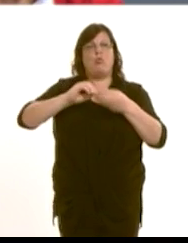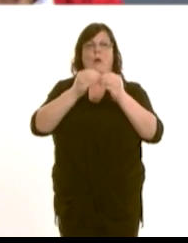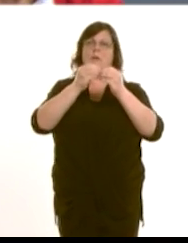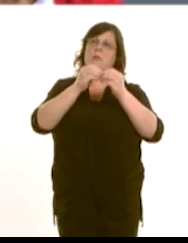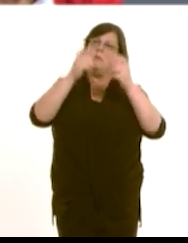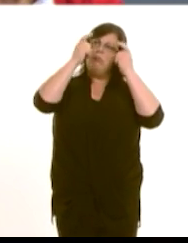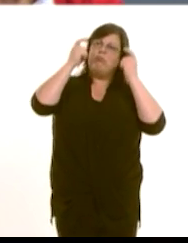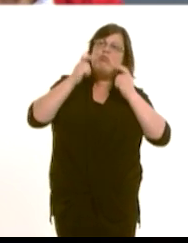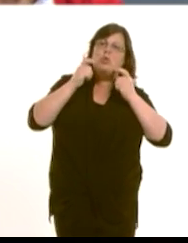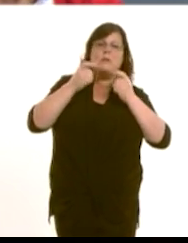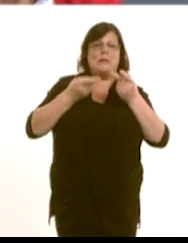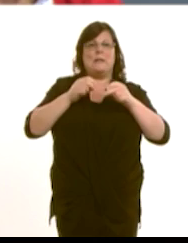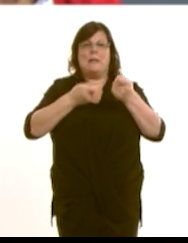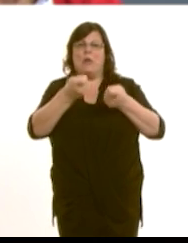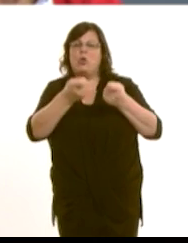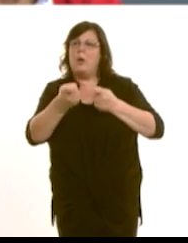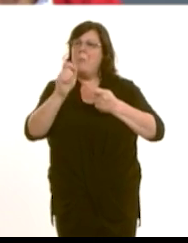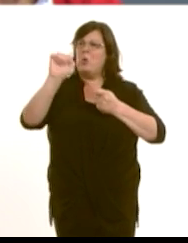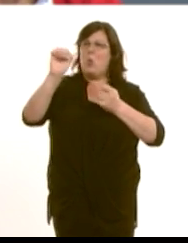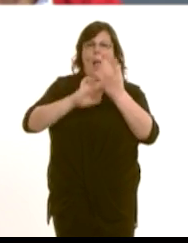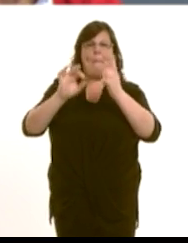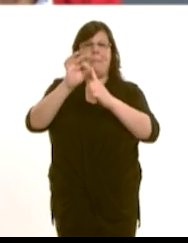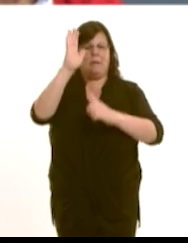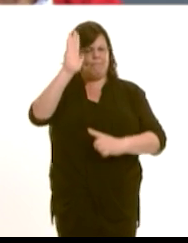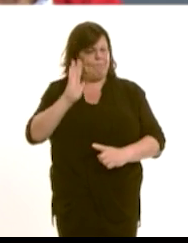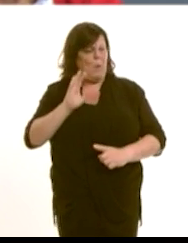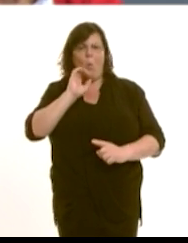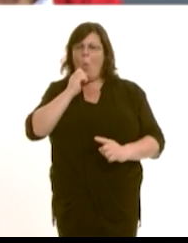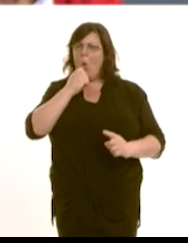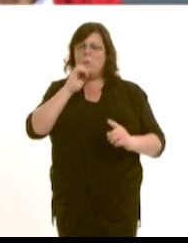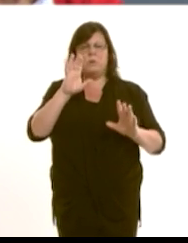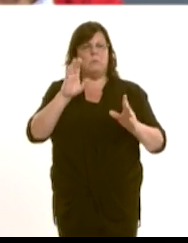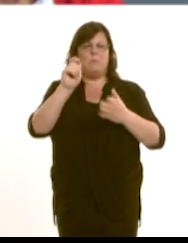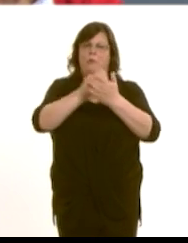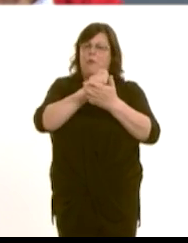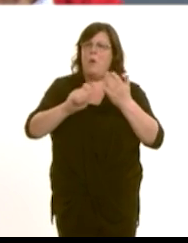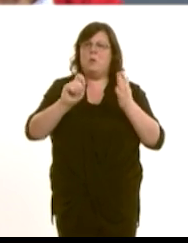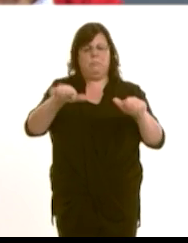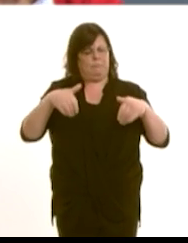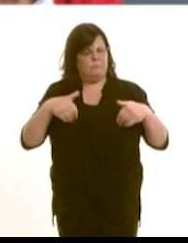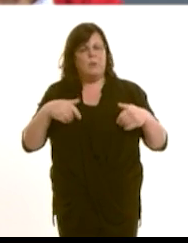How come your Labour MPs have no problem supporting policing powers for greater Manchester but